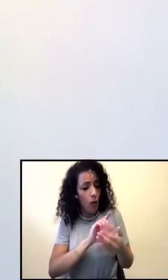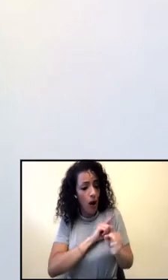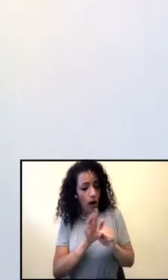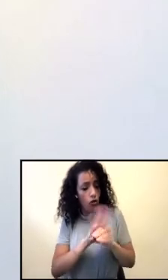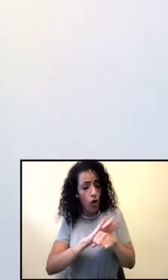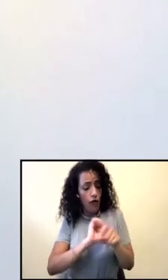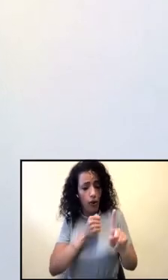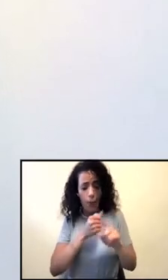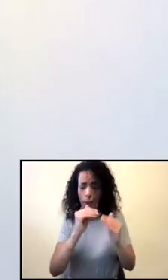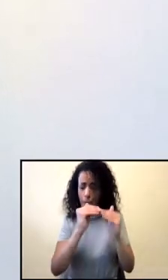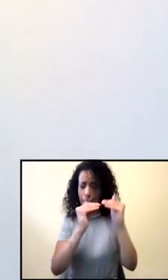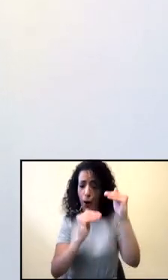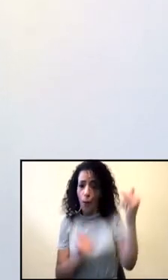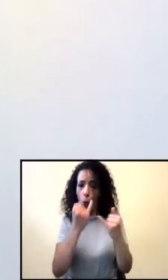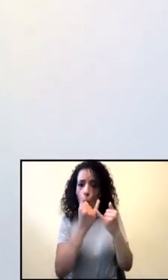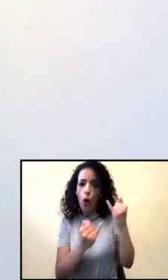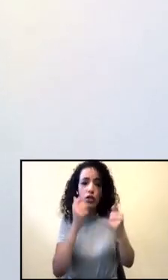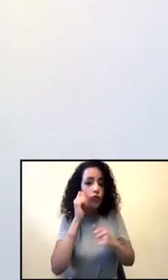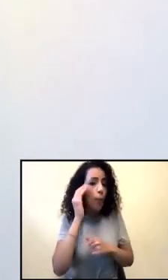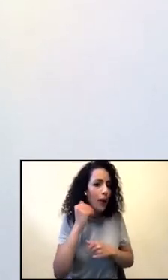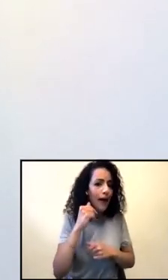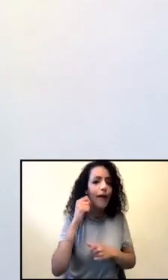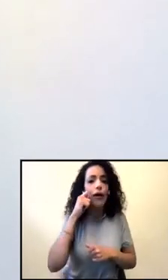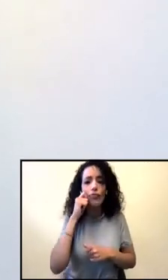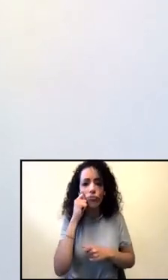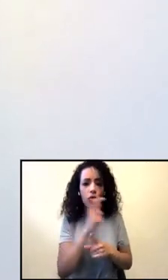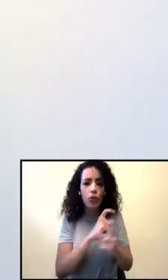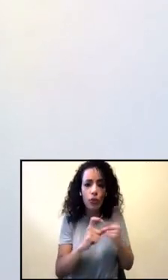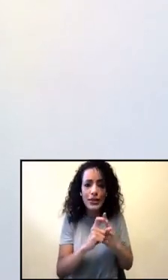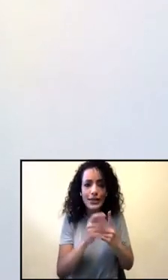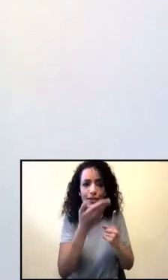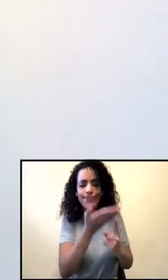So given that failure of formal reviews to involve the voices of the hardest hit,